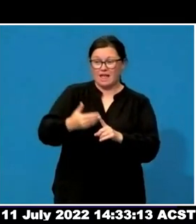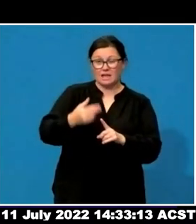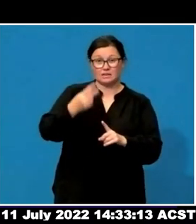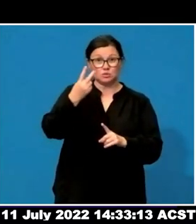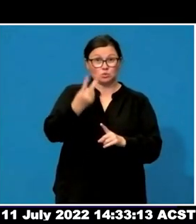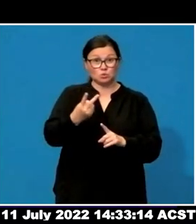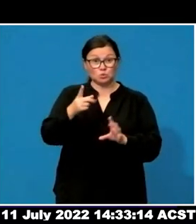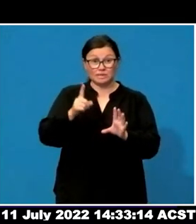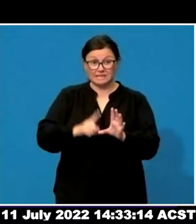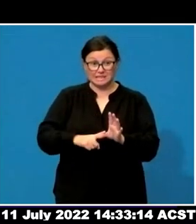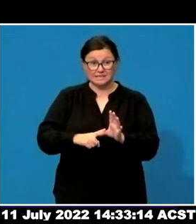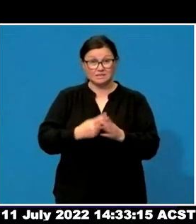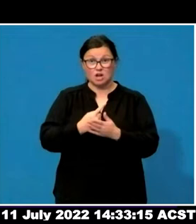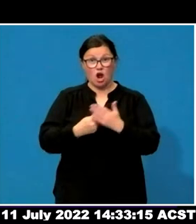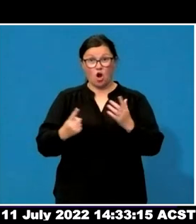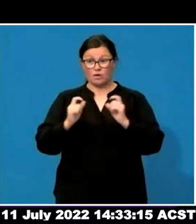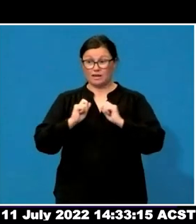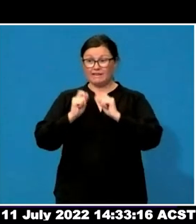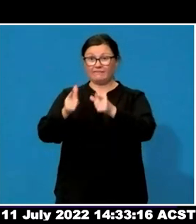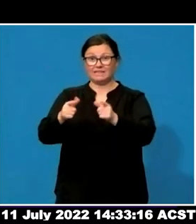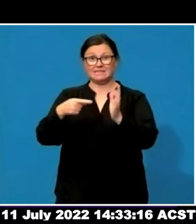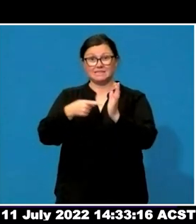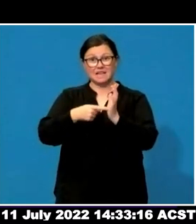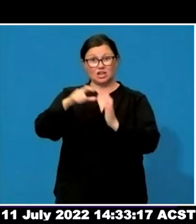Now, my understanding is Tennant Creek is about 500km from Alice Springs?